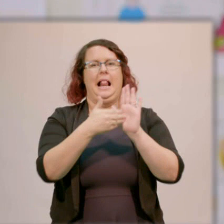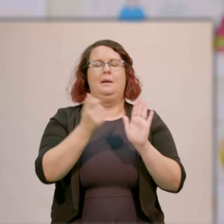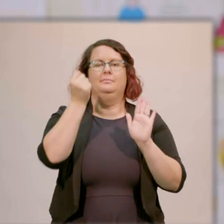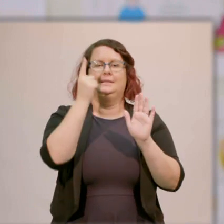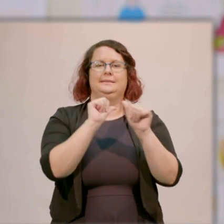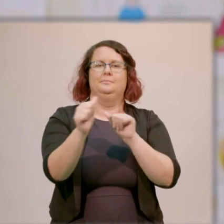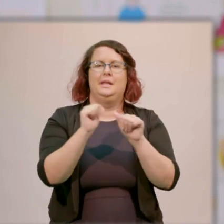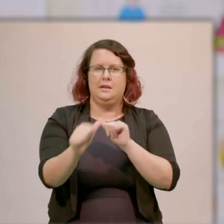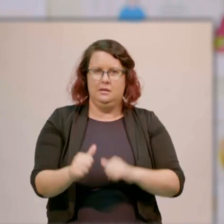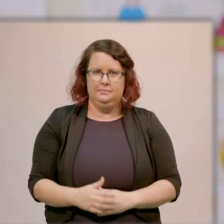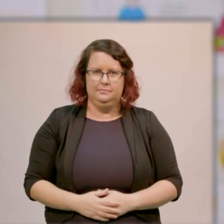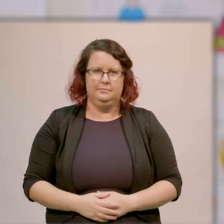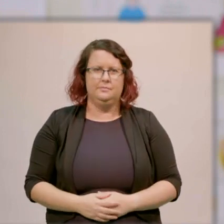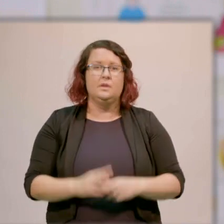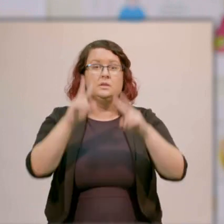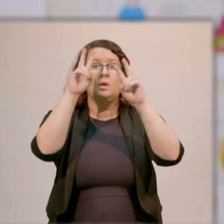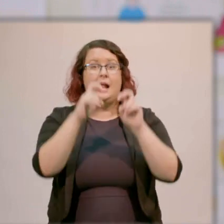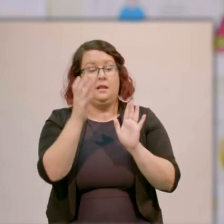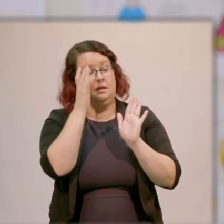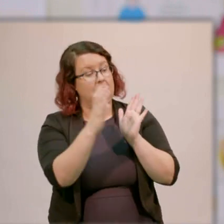These are often referred to as 'analytical images',